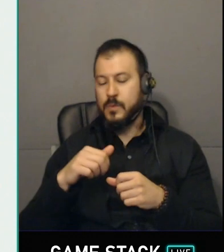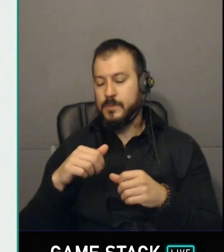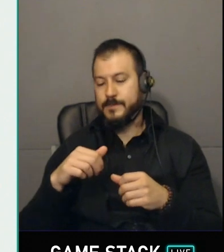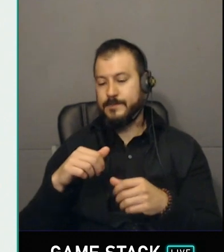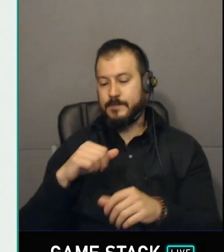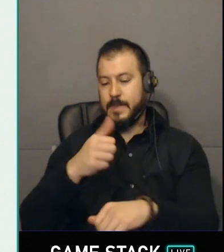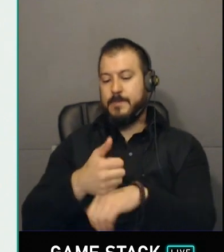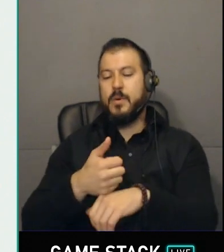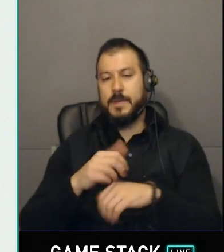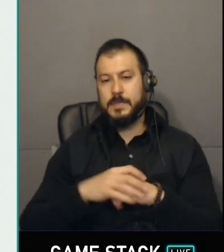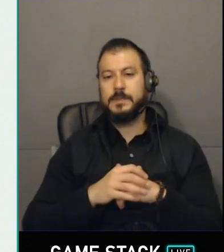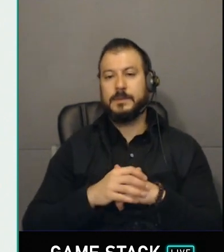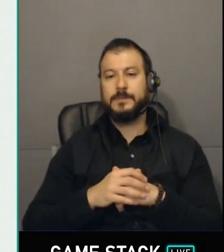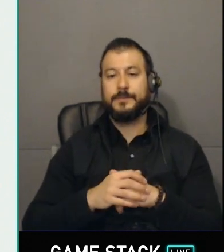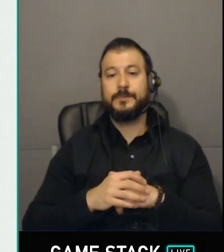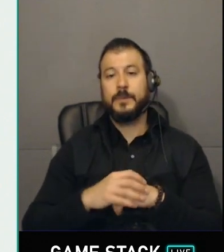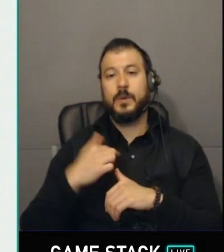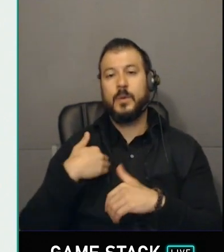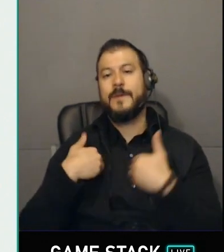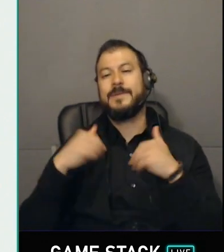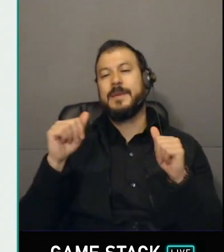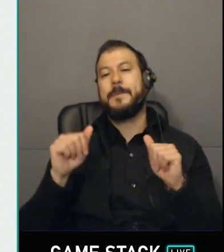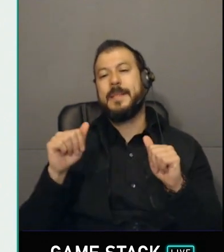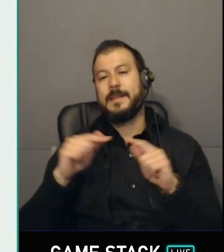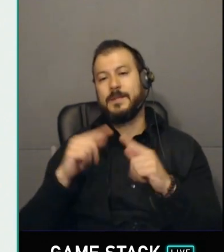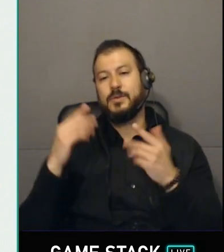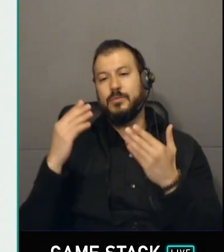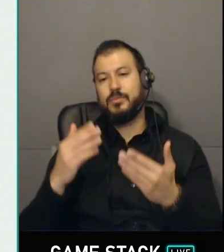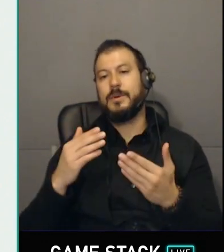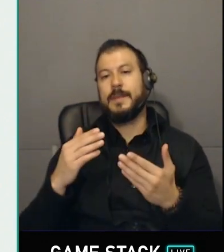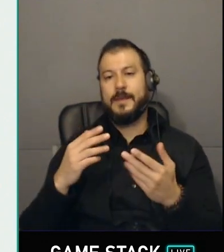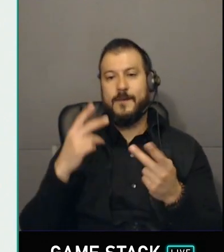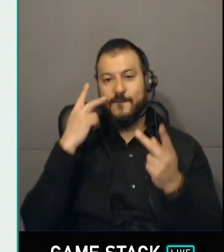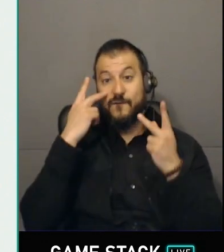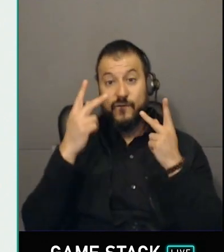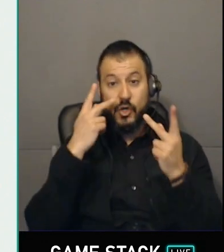we have the ability to bring virtual surround sound for existing games.